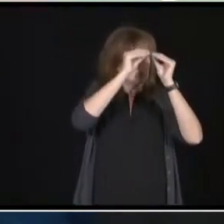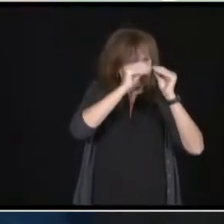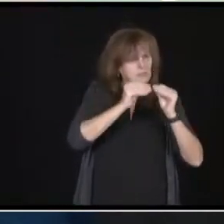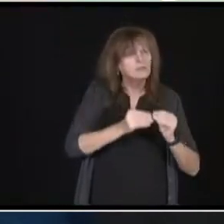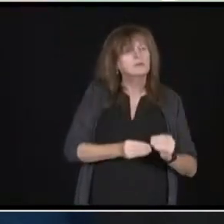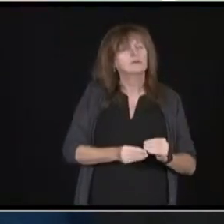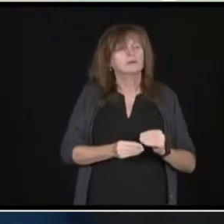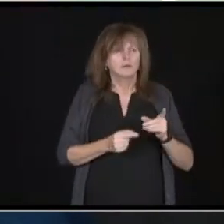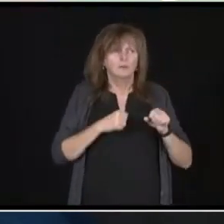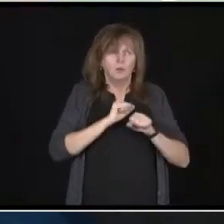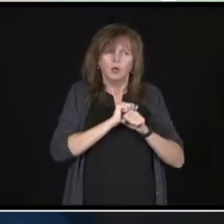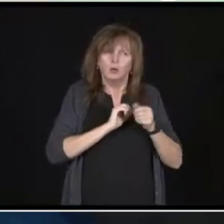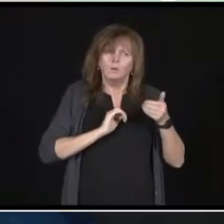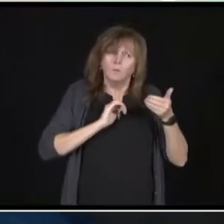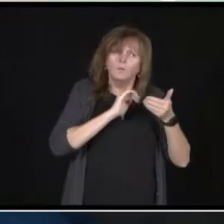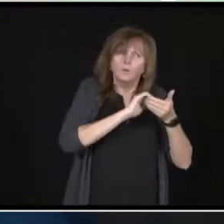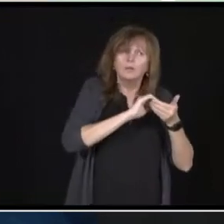And working closely with the study people